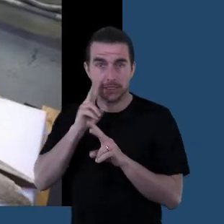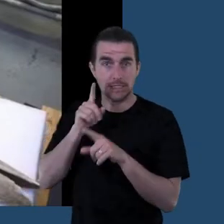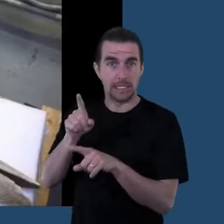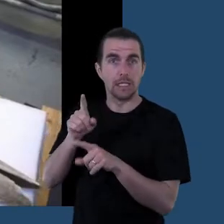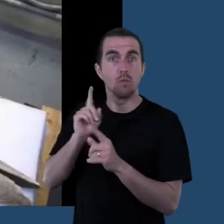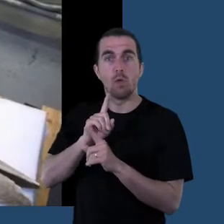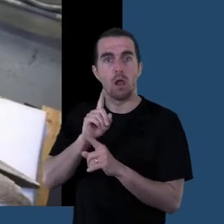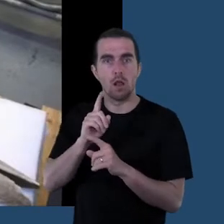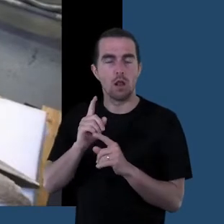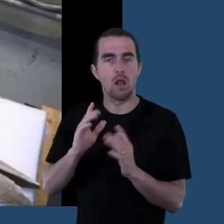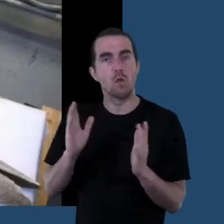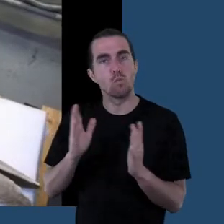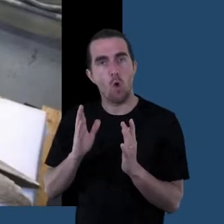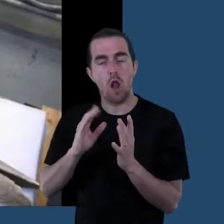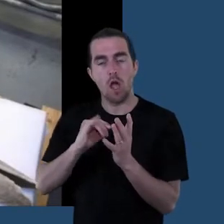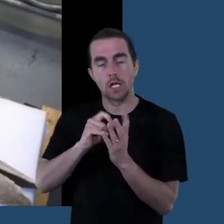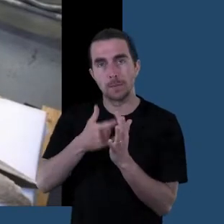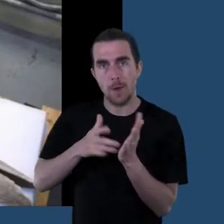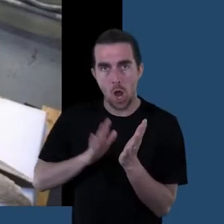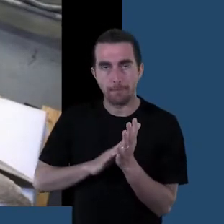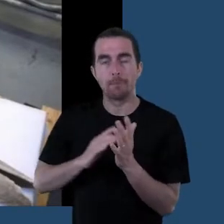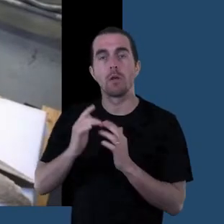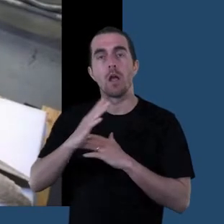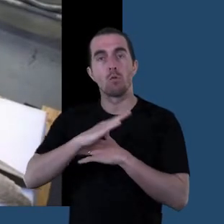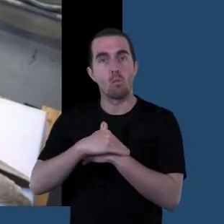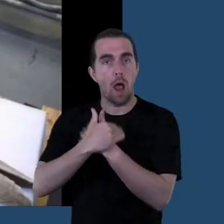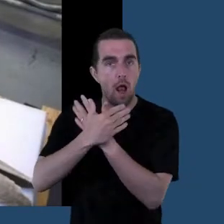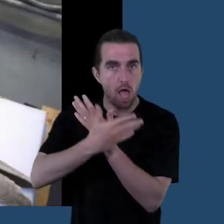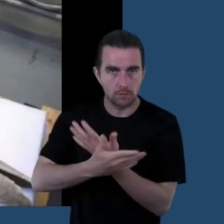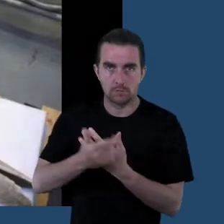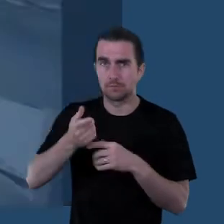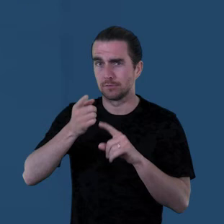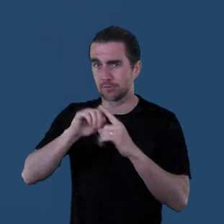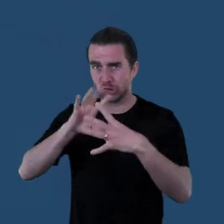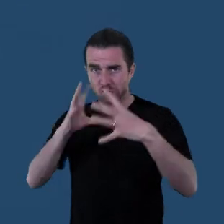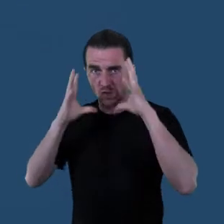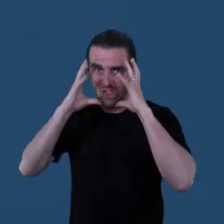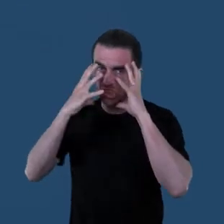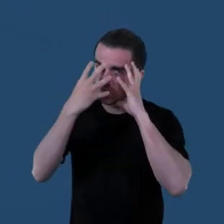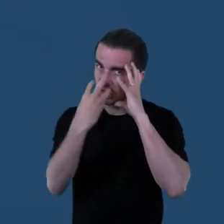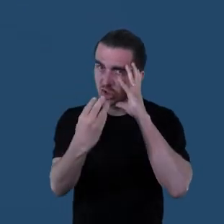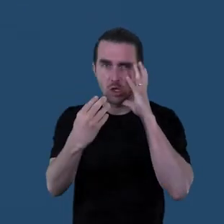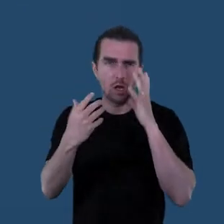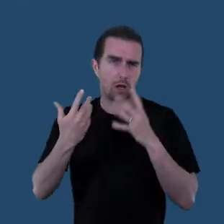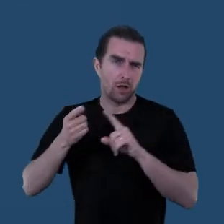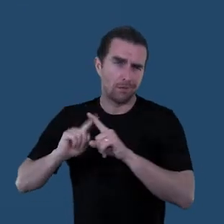that shows me with one of the smaller sperm whale skulls in the collection. Now, there are scientists coming from around the world